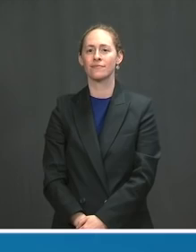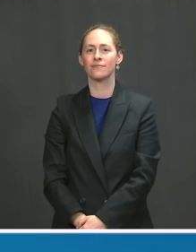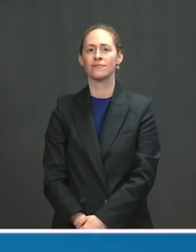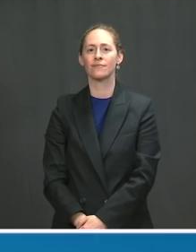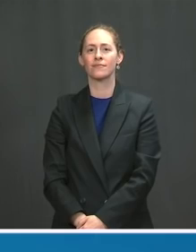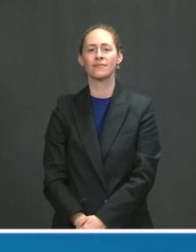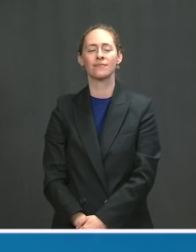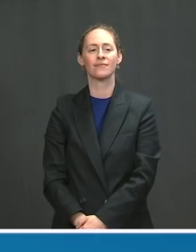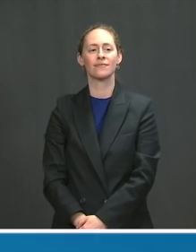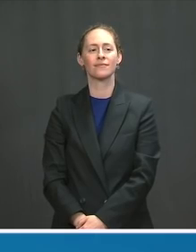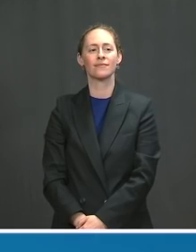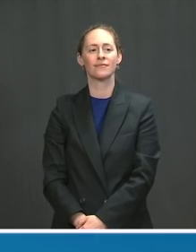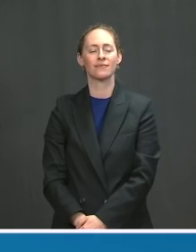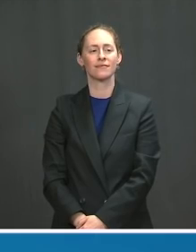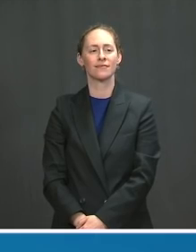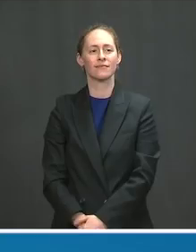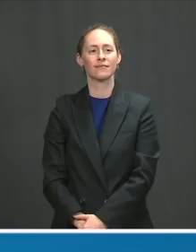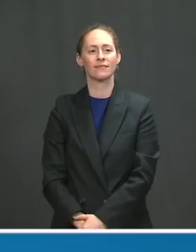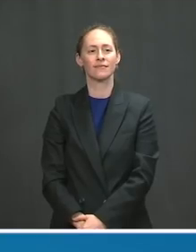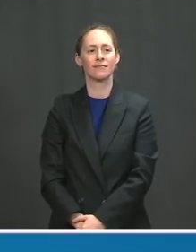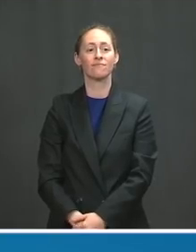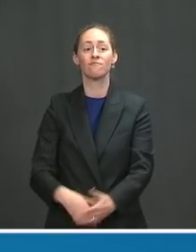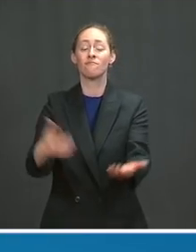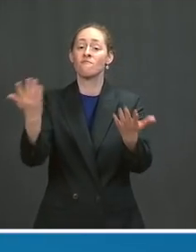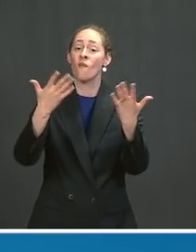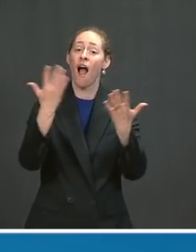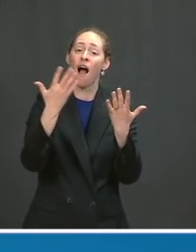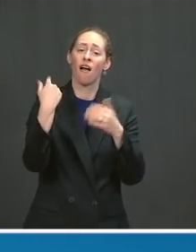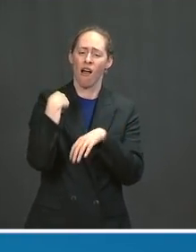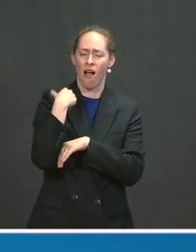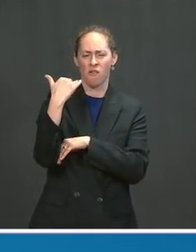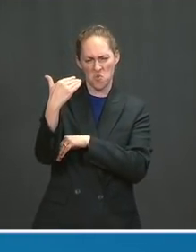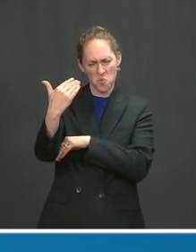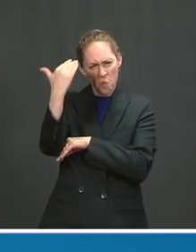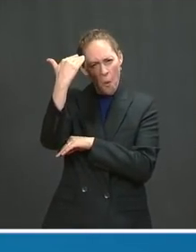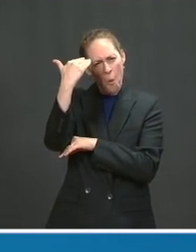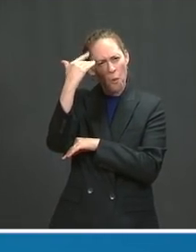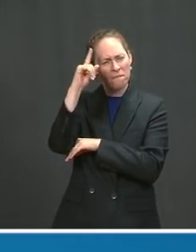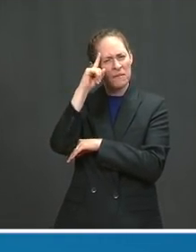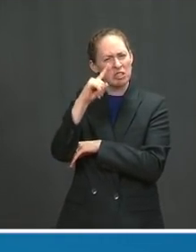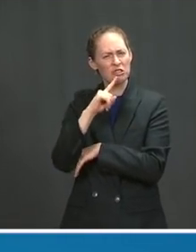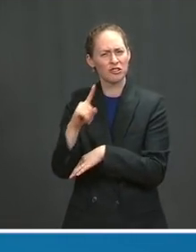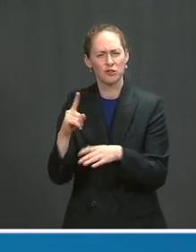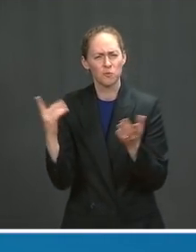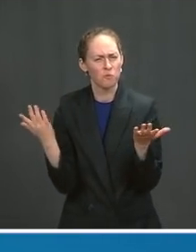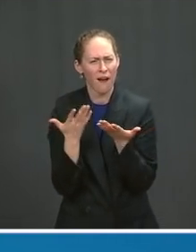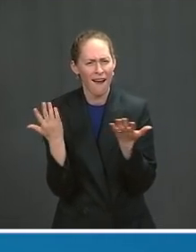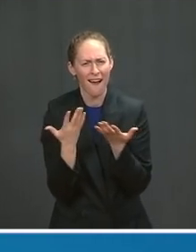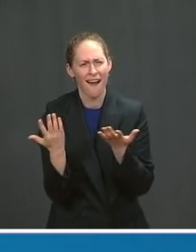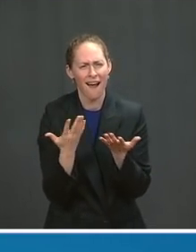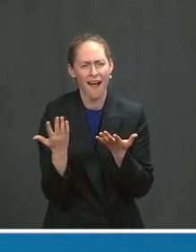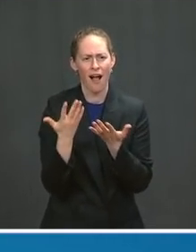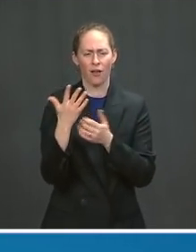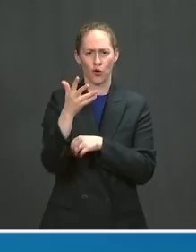And so here's what I know. Midshipmen, you are tireless.